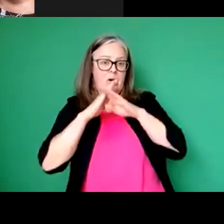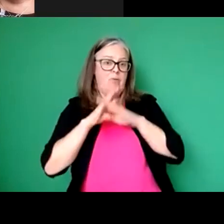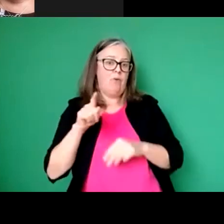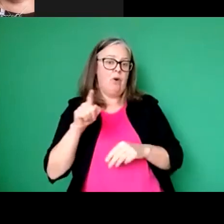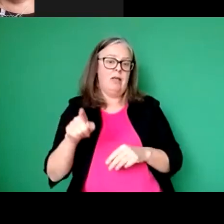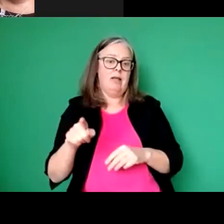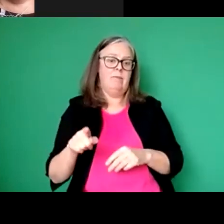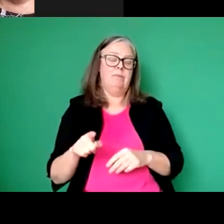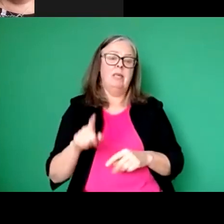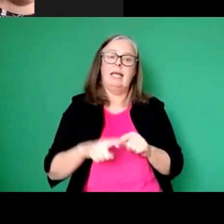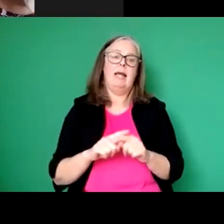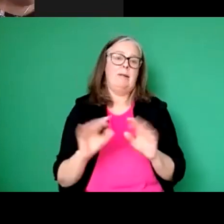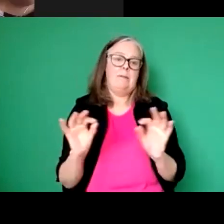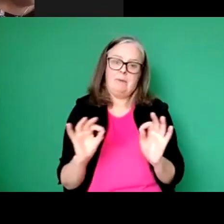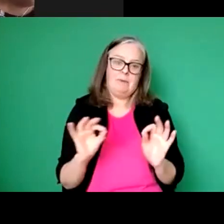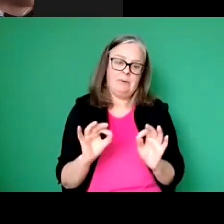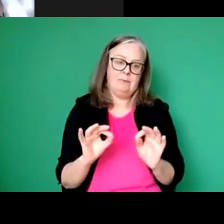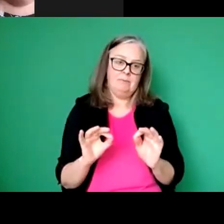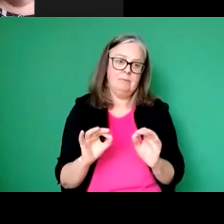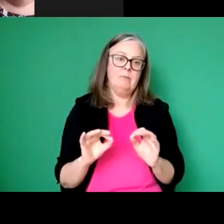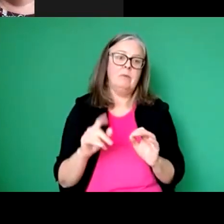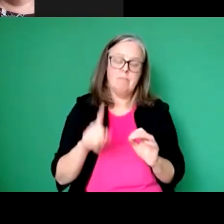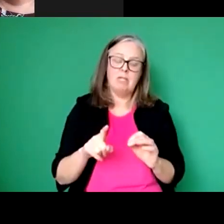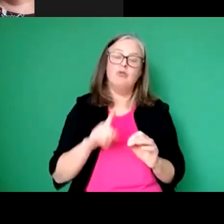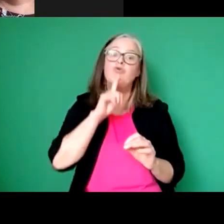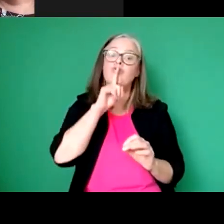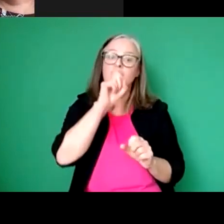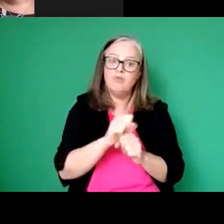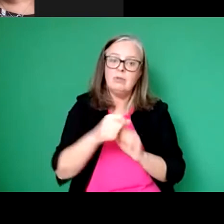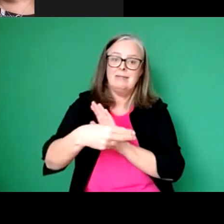trivial interference for it to trigger a true sort of scenario where we're talking about